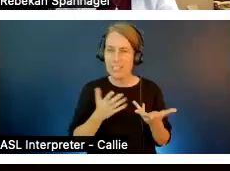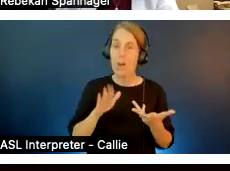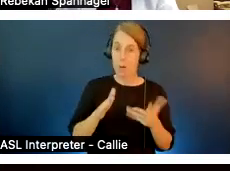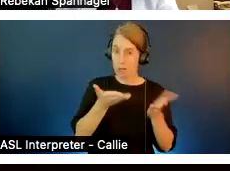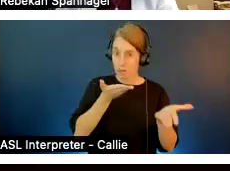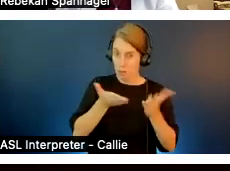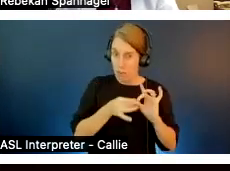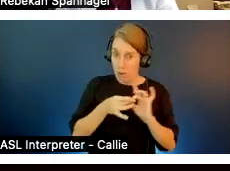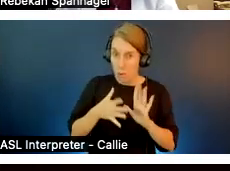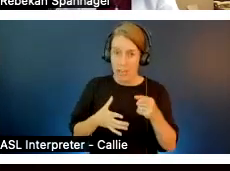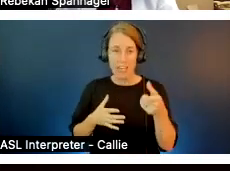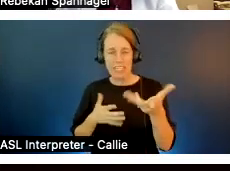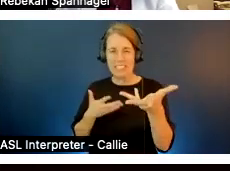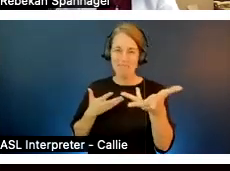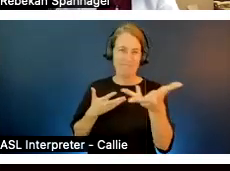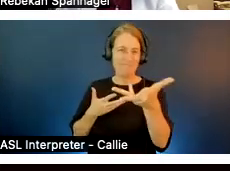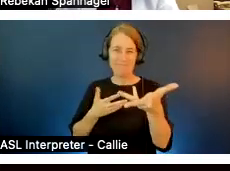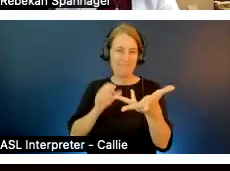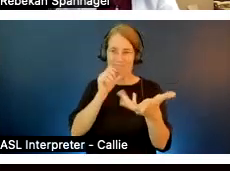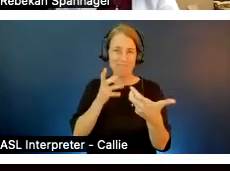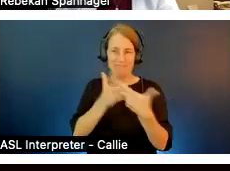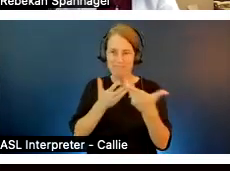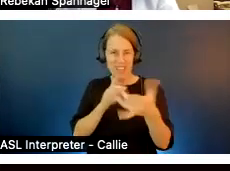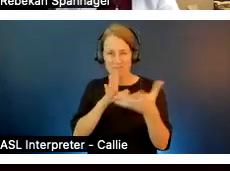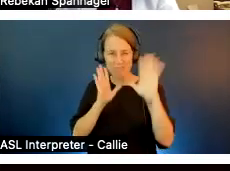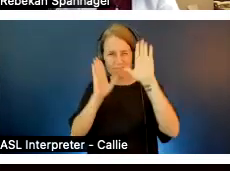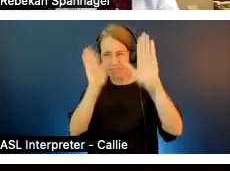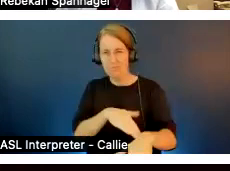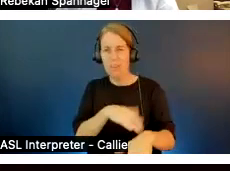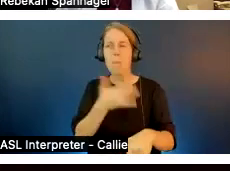dissatisfied with your service coordinator you have the right to choose a service coordinator